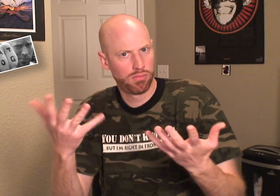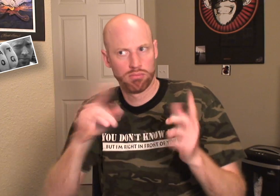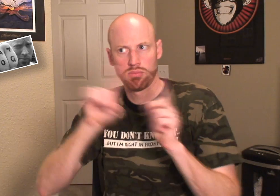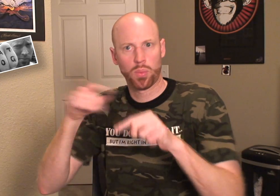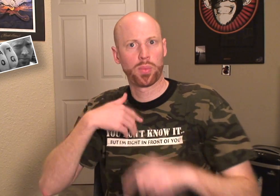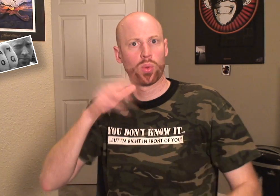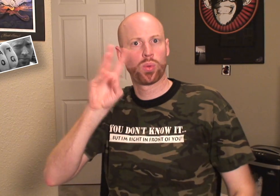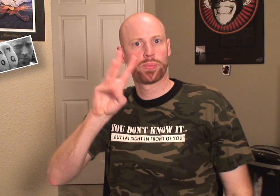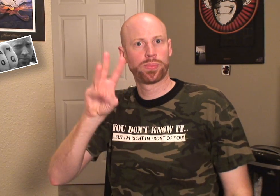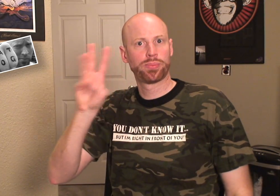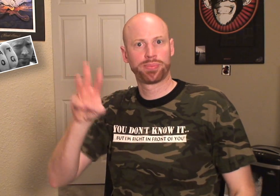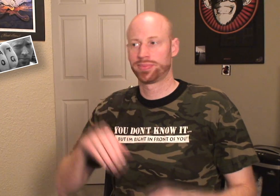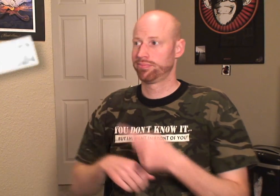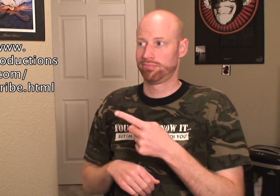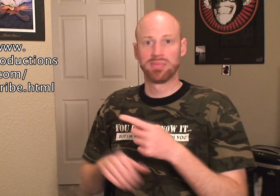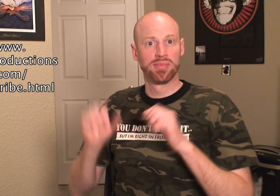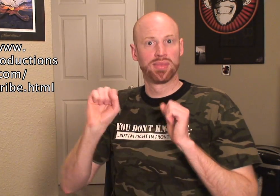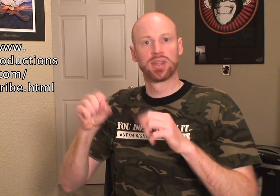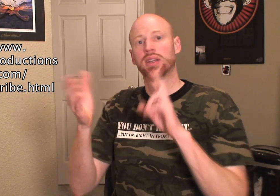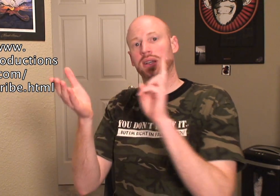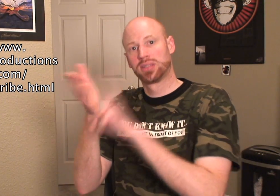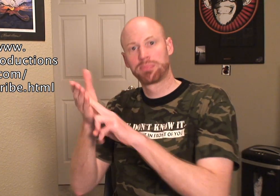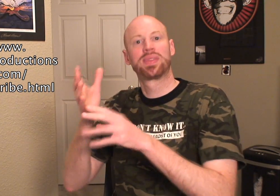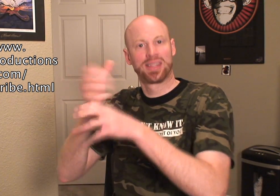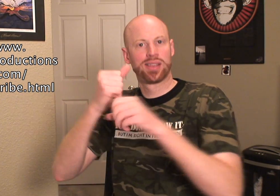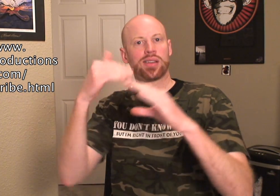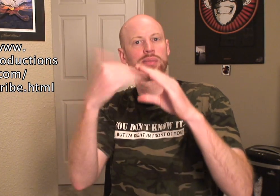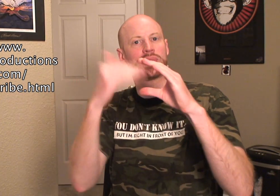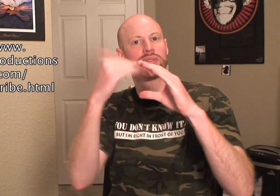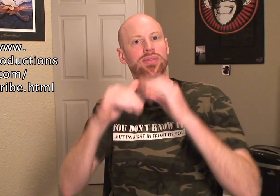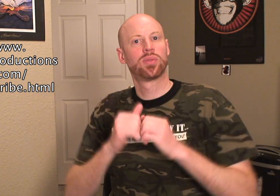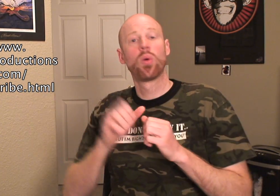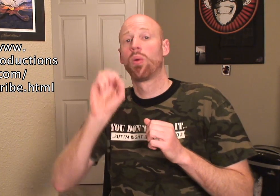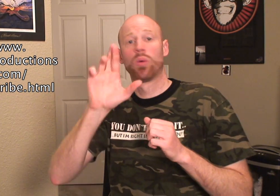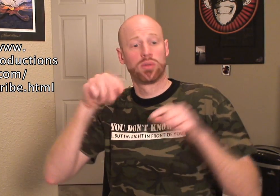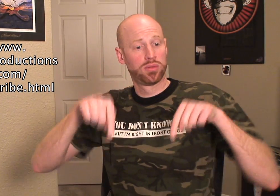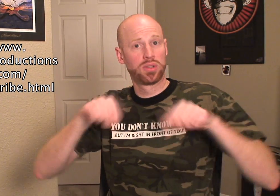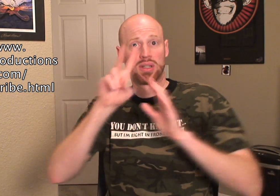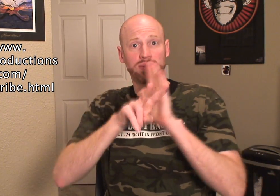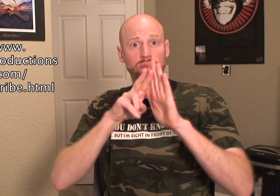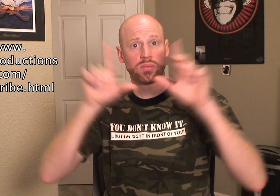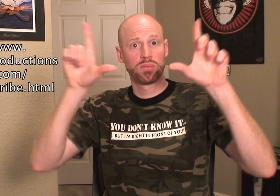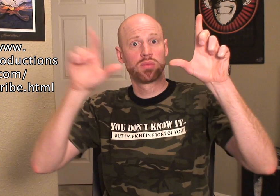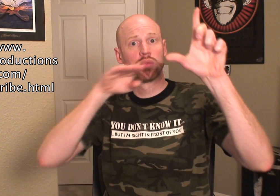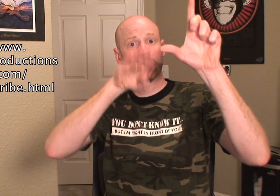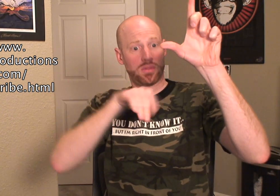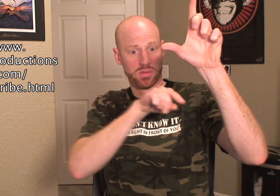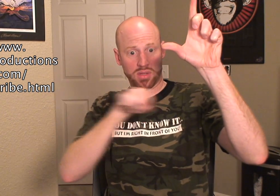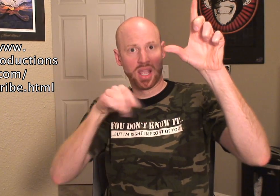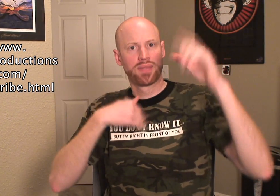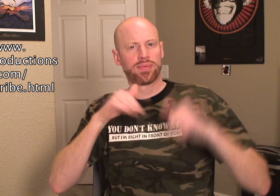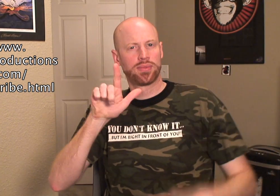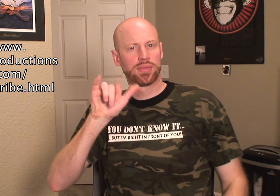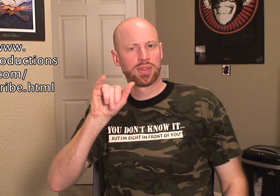go to my website and sign up to get those emails! You can also click on the link